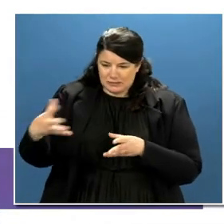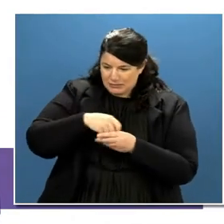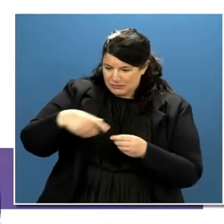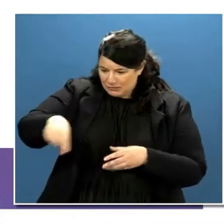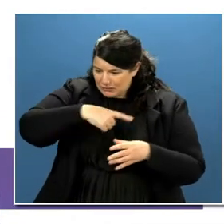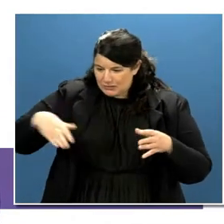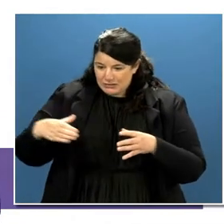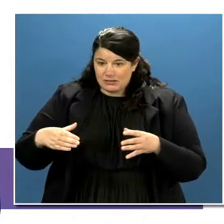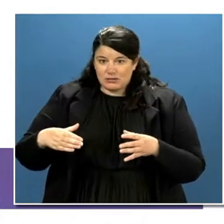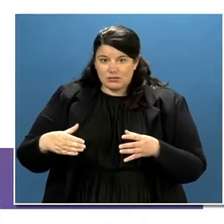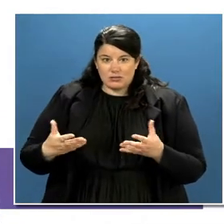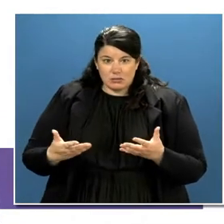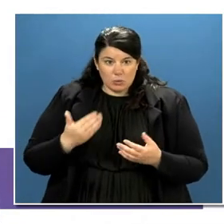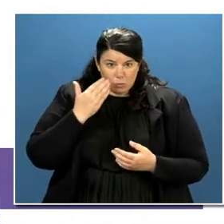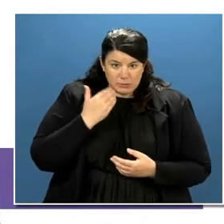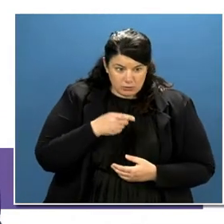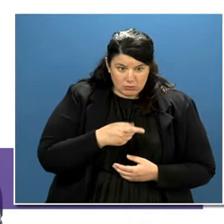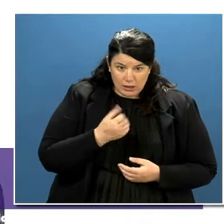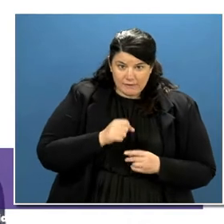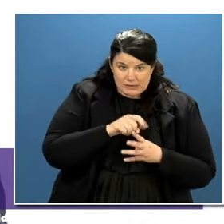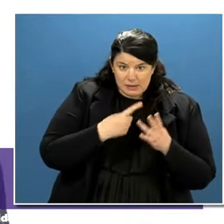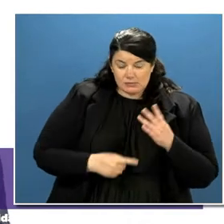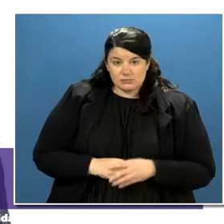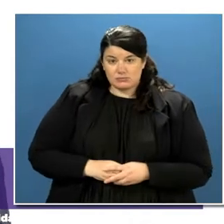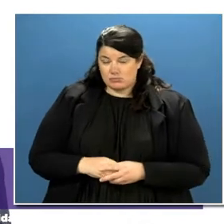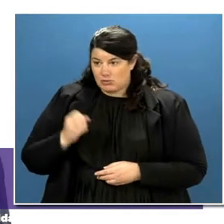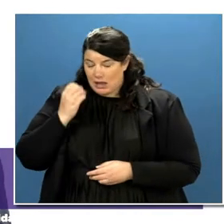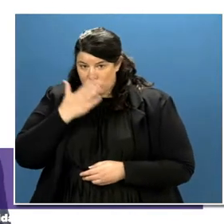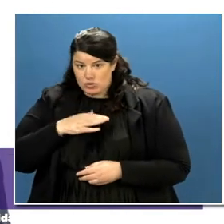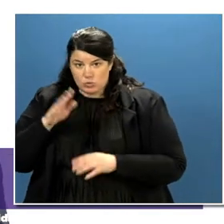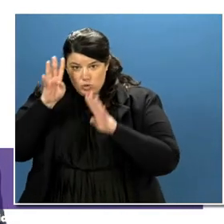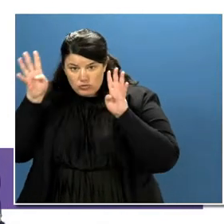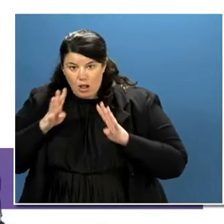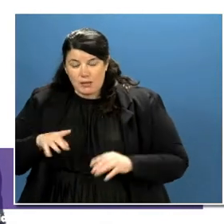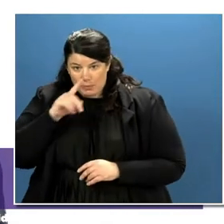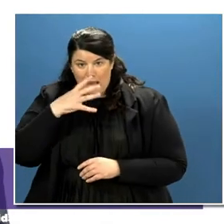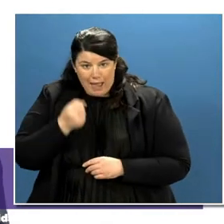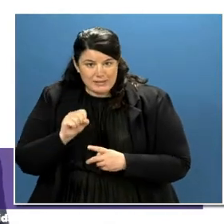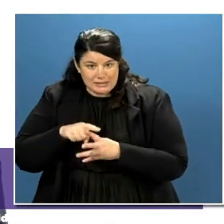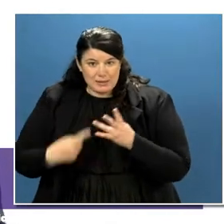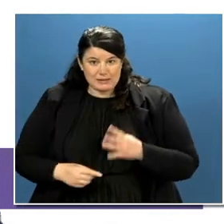Women have disabilities, Aboriginal and Torres Strait Islander people have disabilities, Culturally and Linguistically Diverse